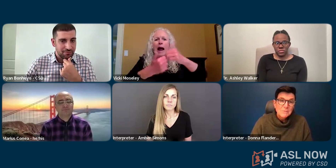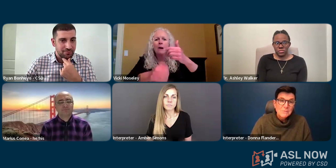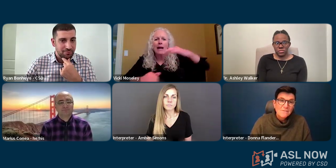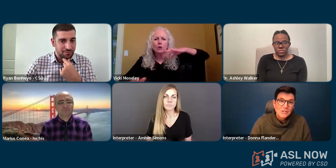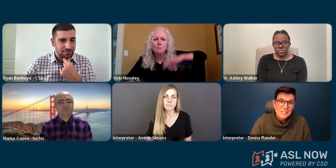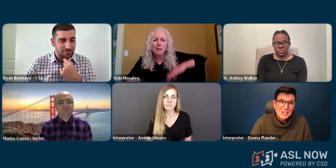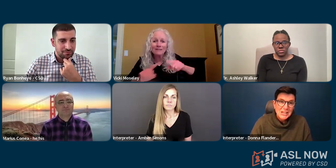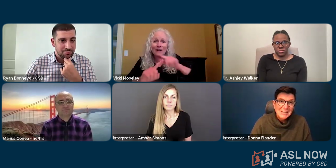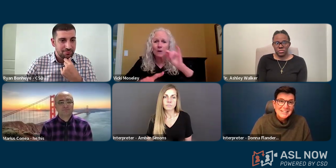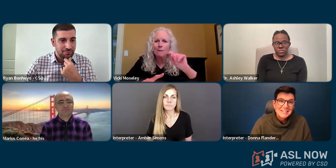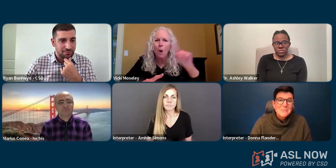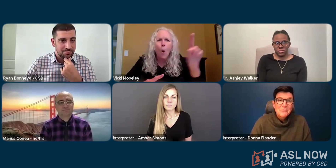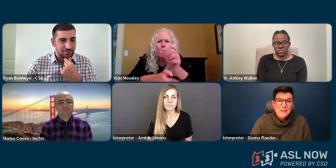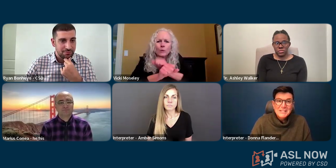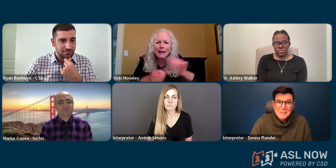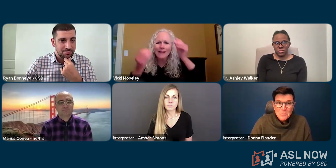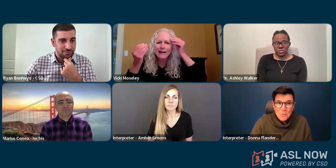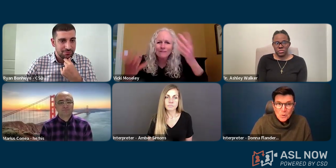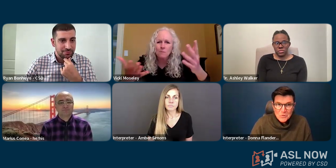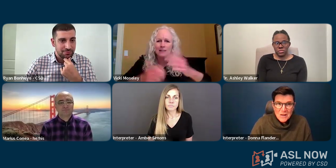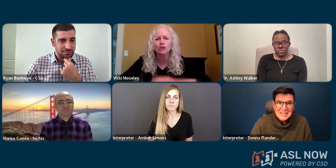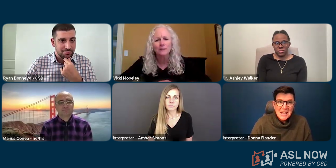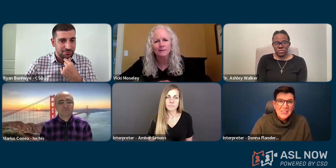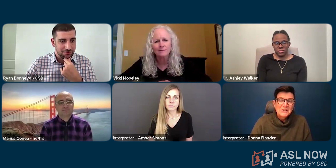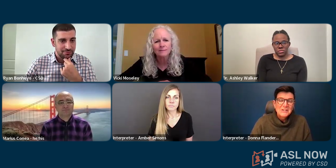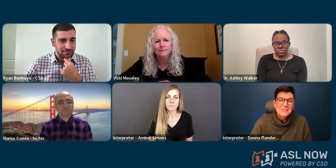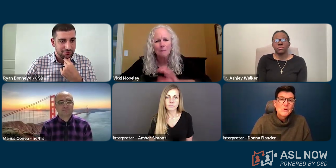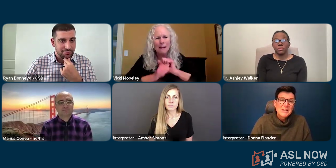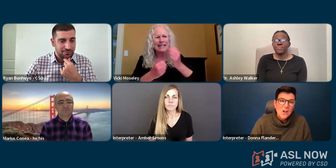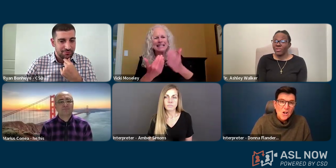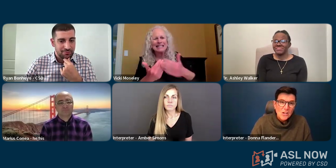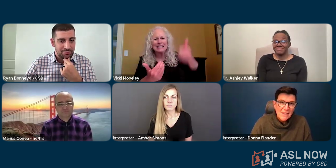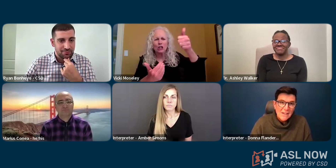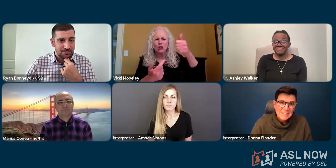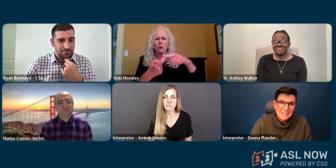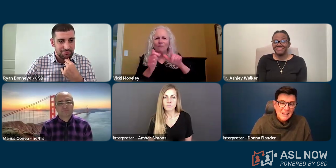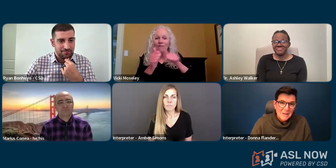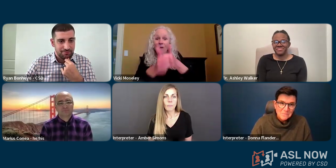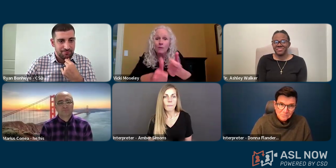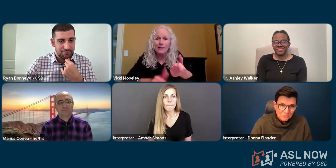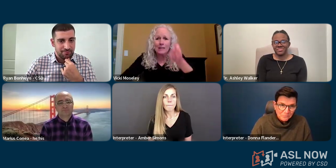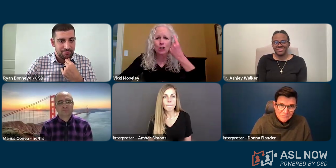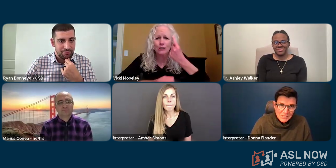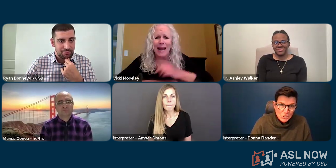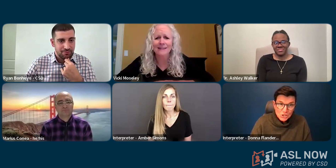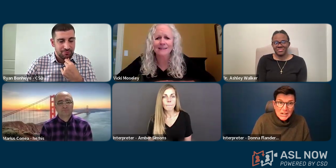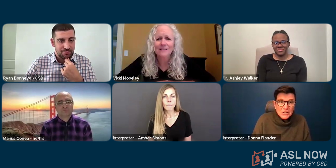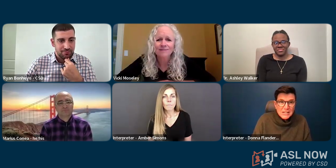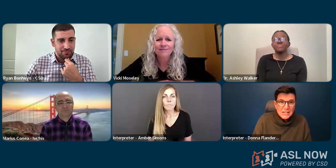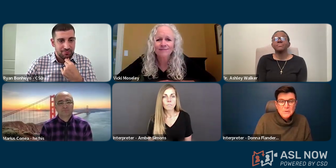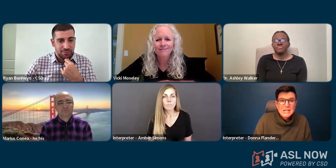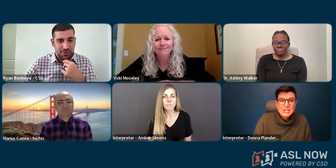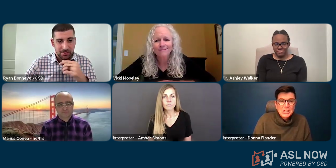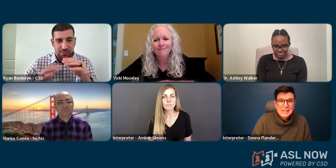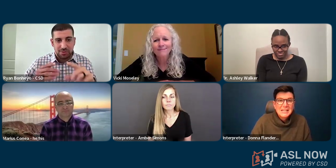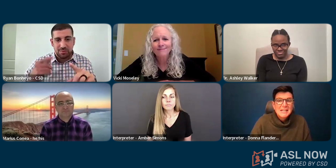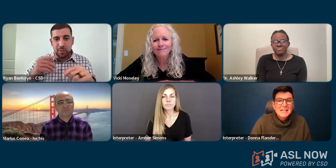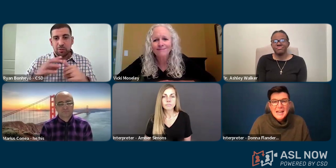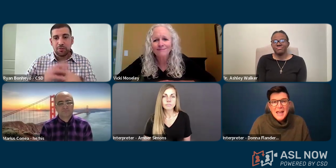have some conversation, provide support to one another so that we can all have this shared information